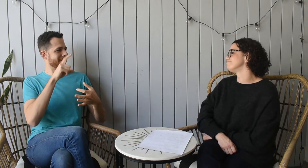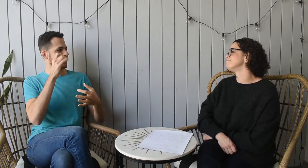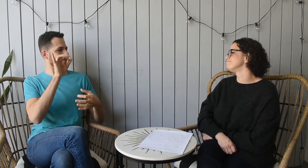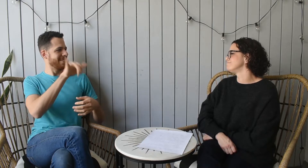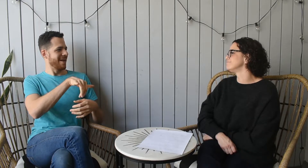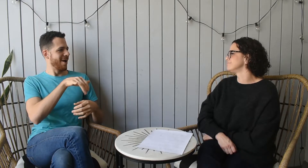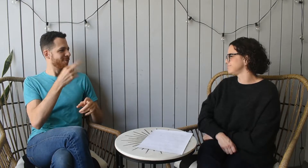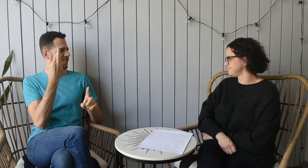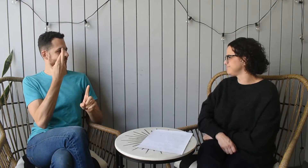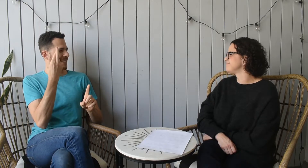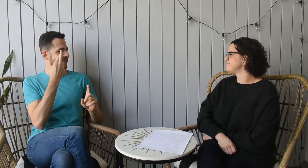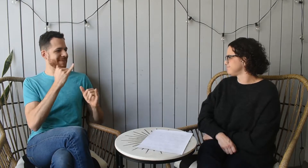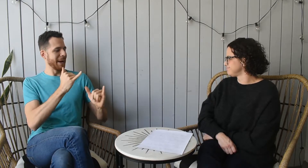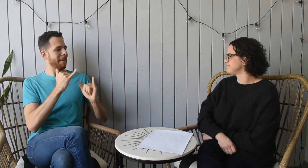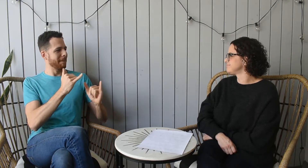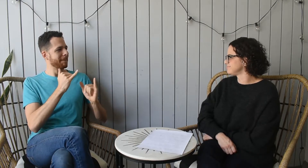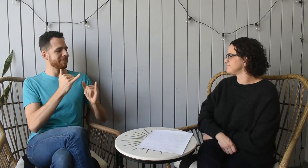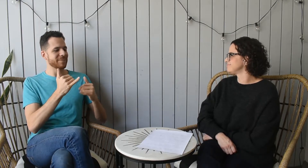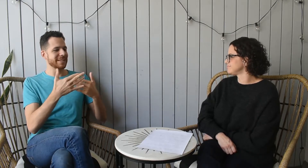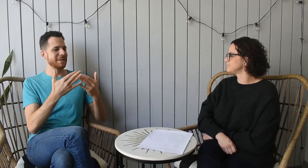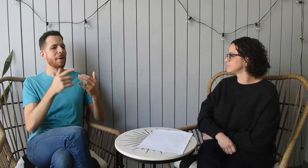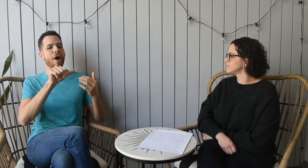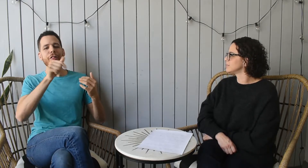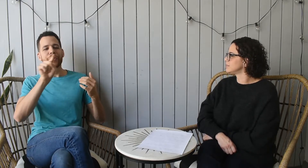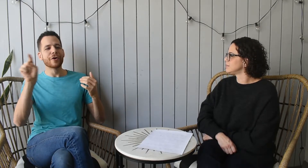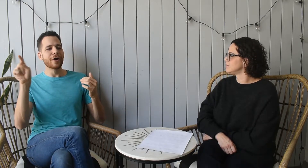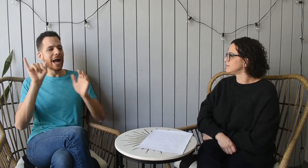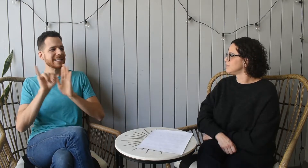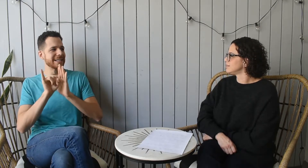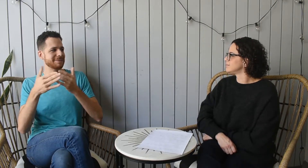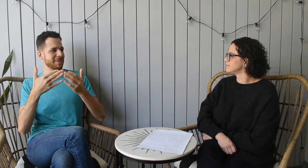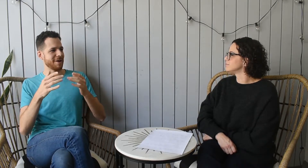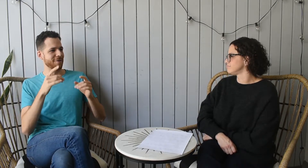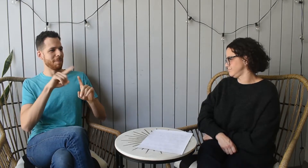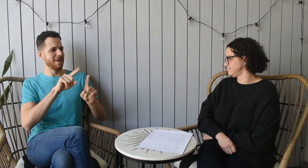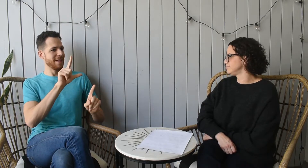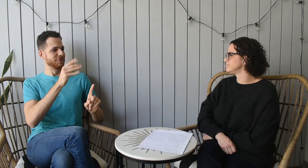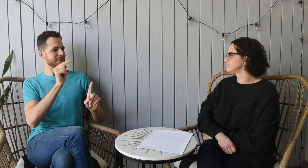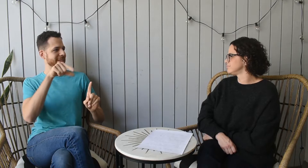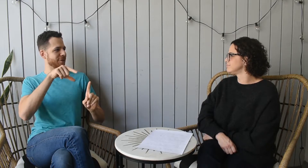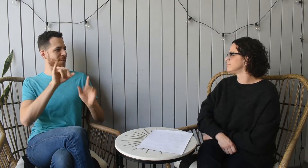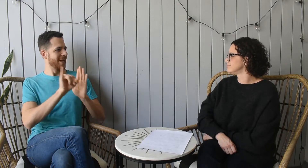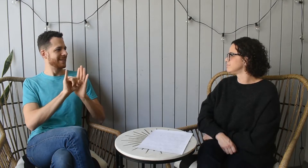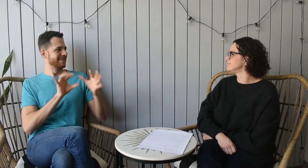Because we share the same identity. Other identities don't matter; LGBTQ is the connection.